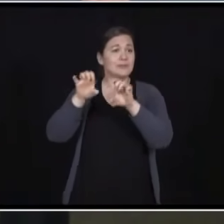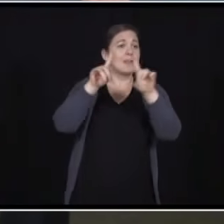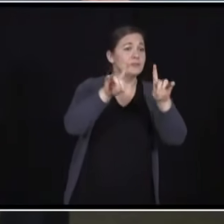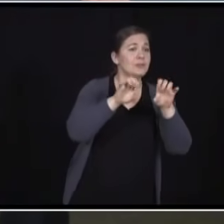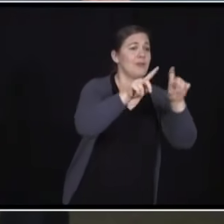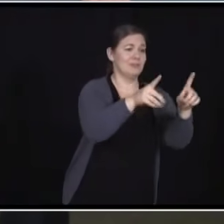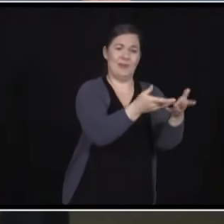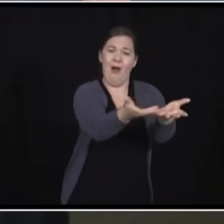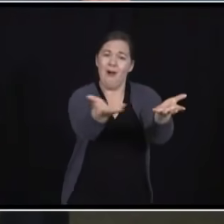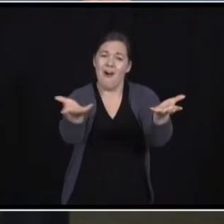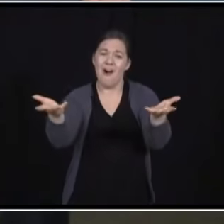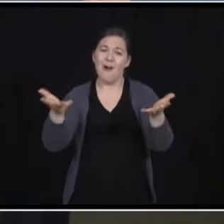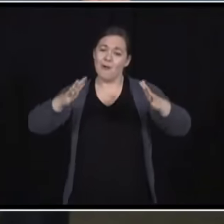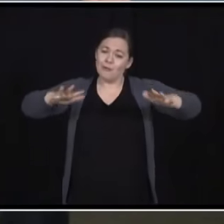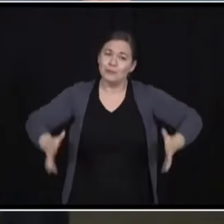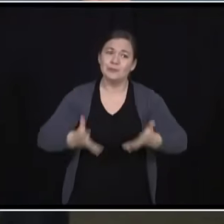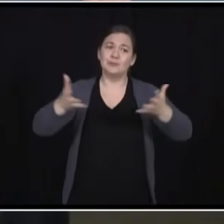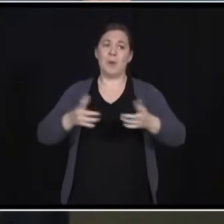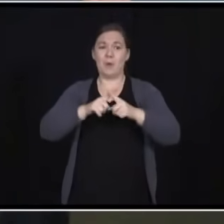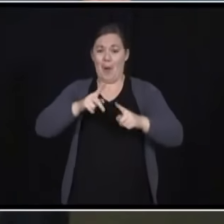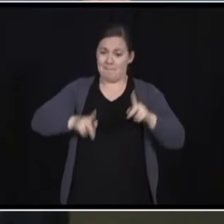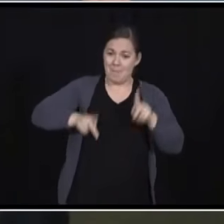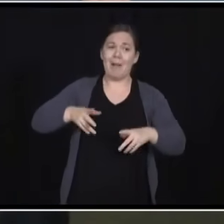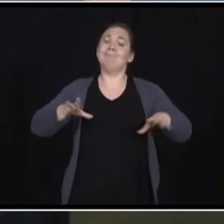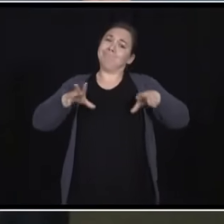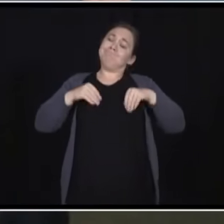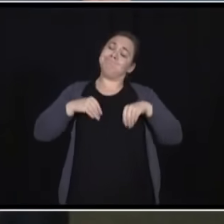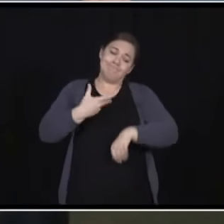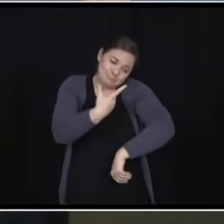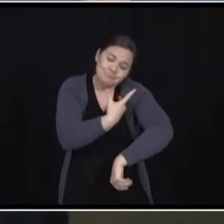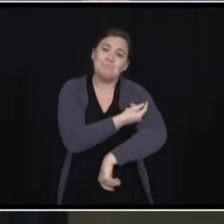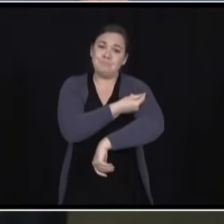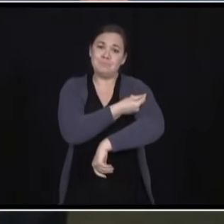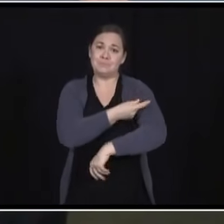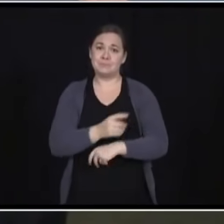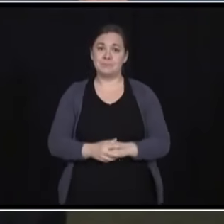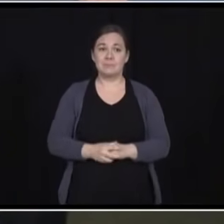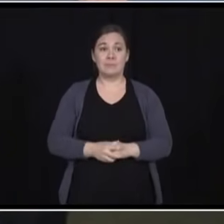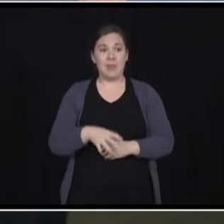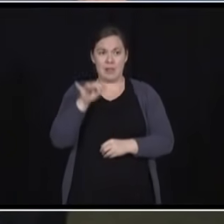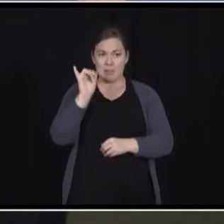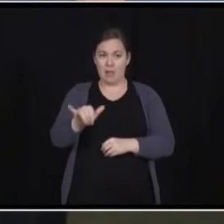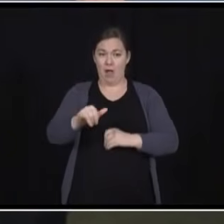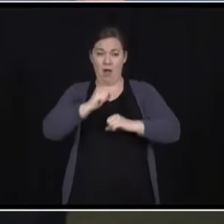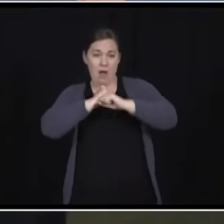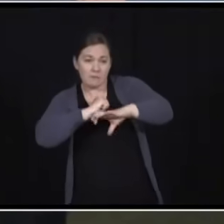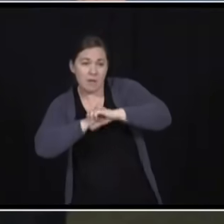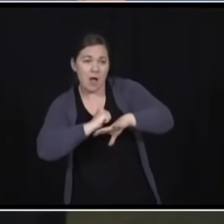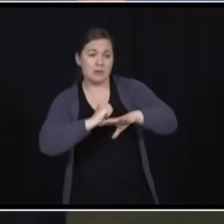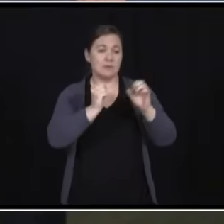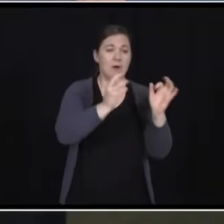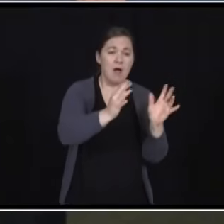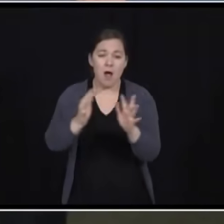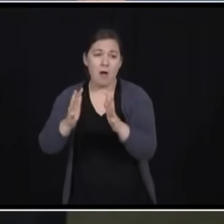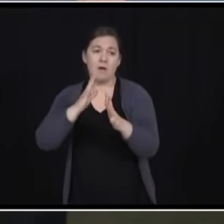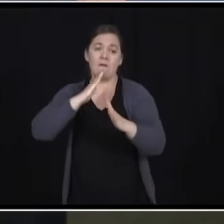And the implementation of broad and sustained public education and community outreach efforts to encourage vaccination. This campaign will be unparalleled.